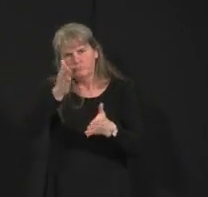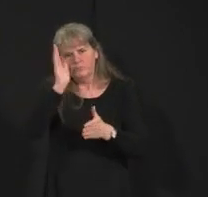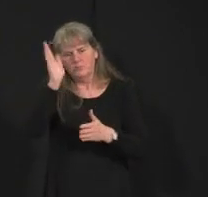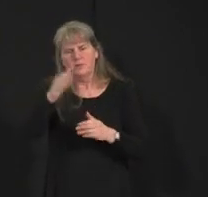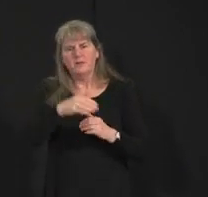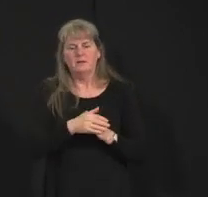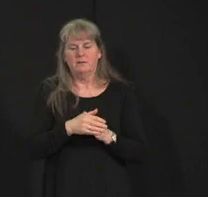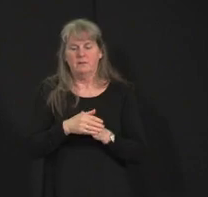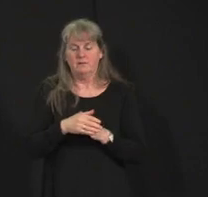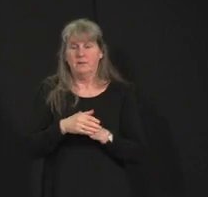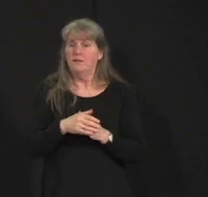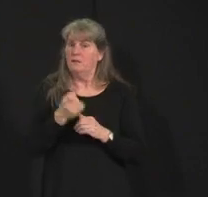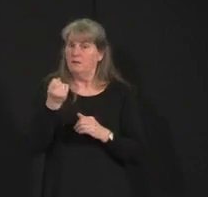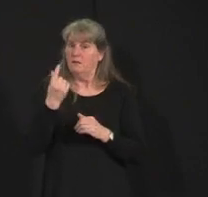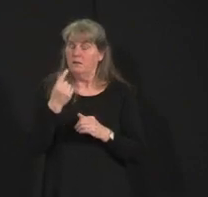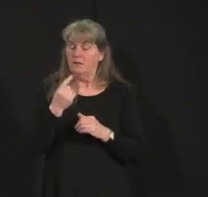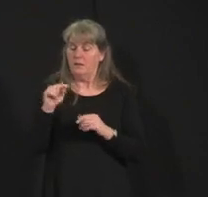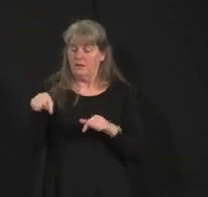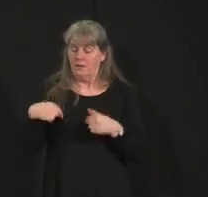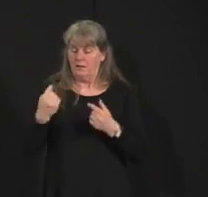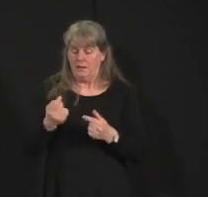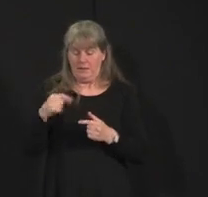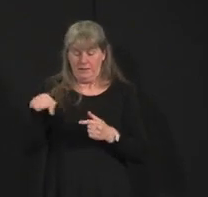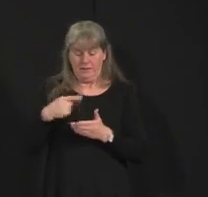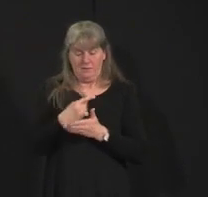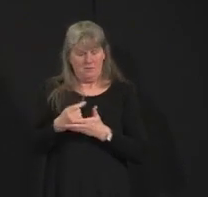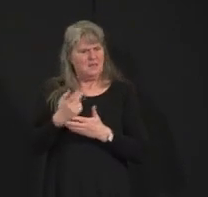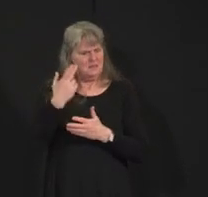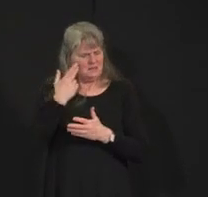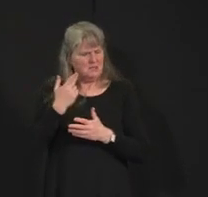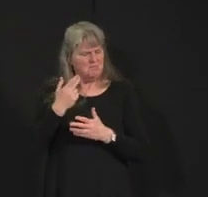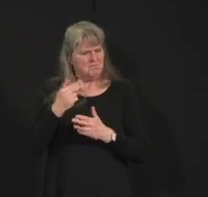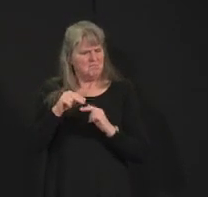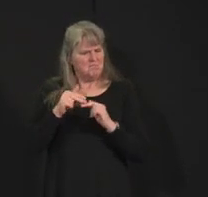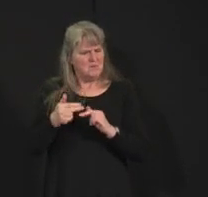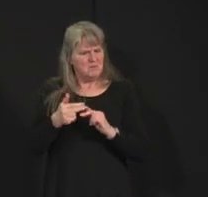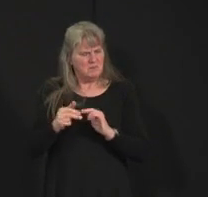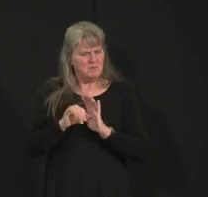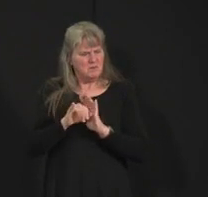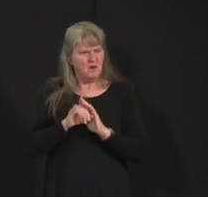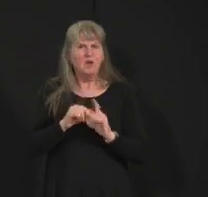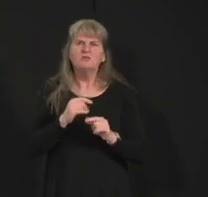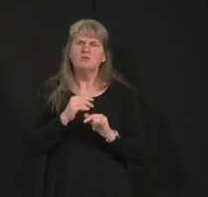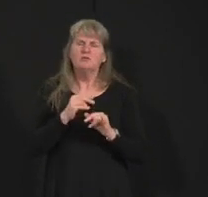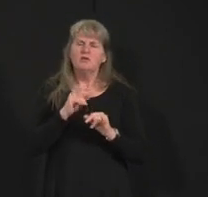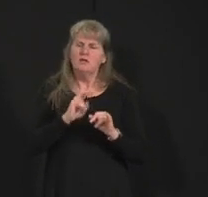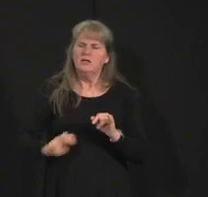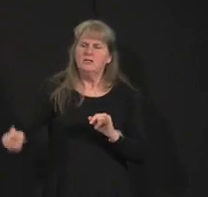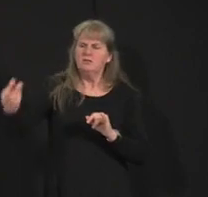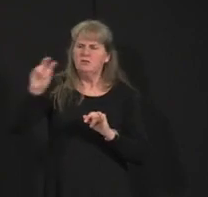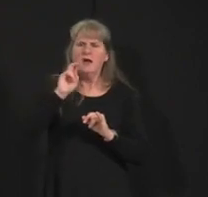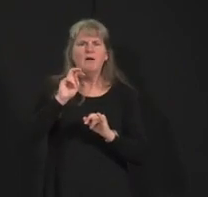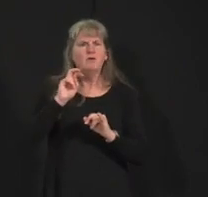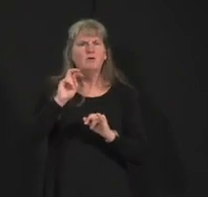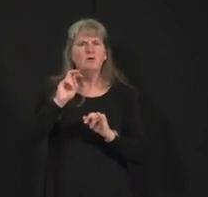decreasing, and also as they travel restrictions have become